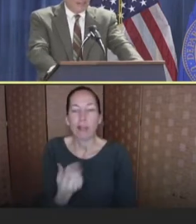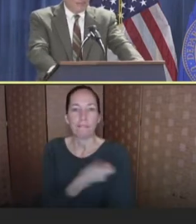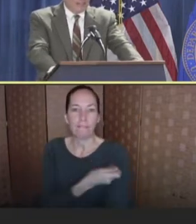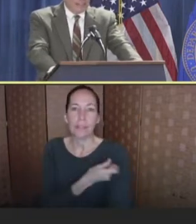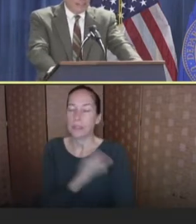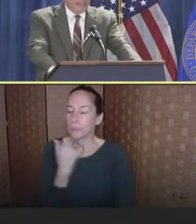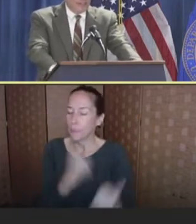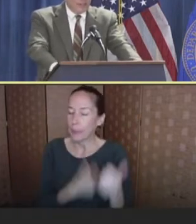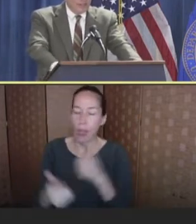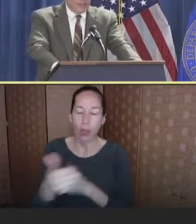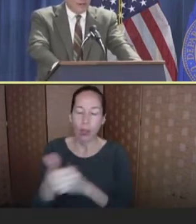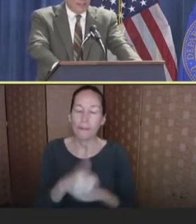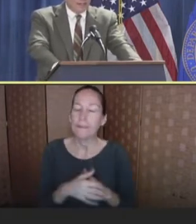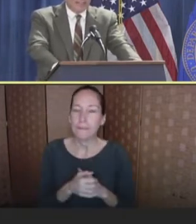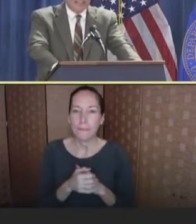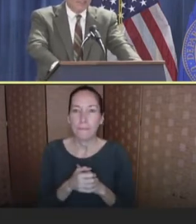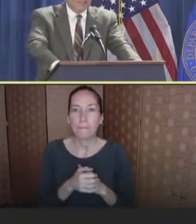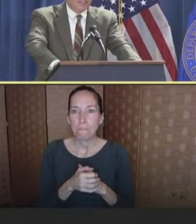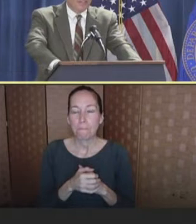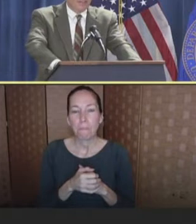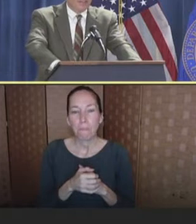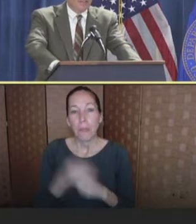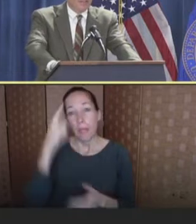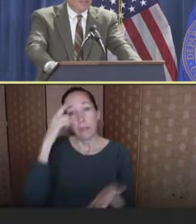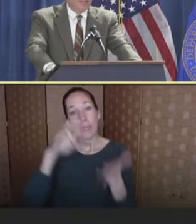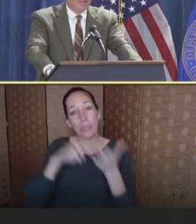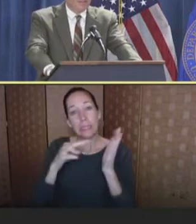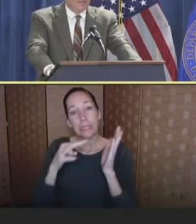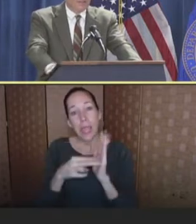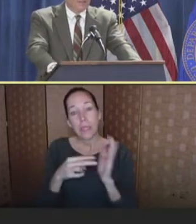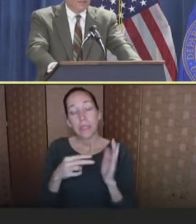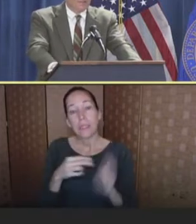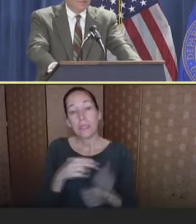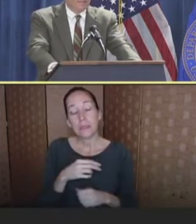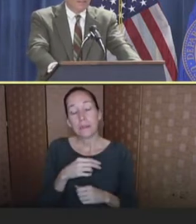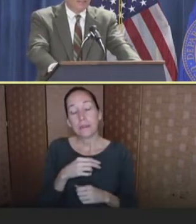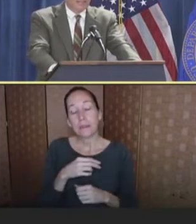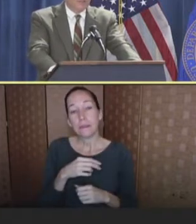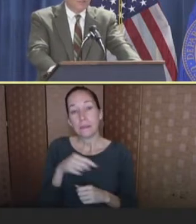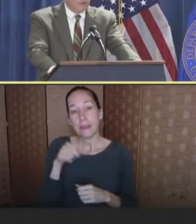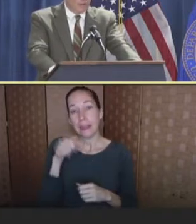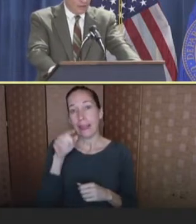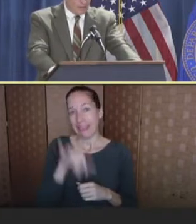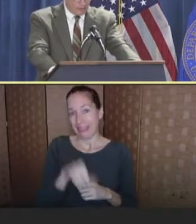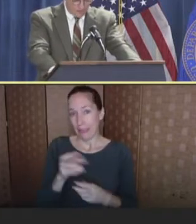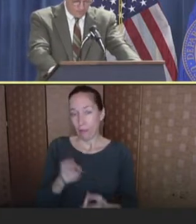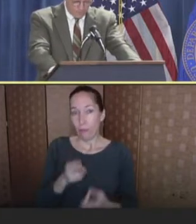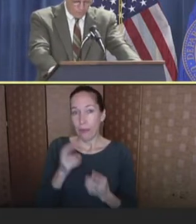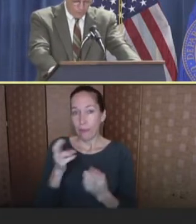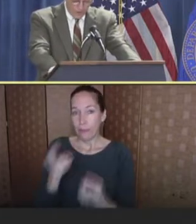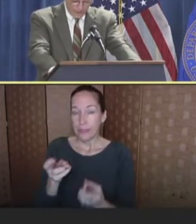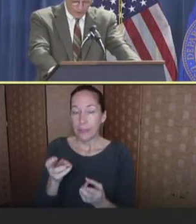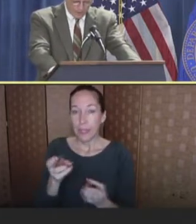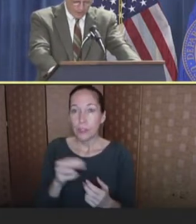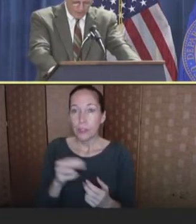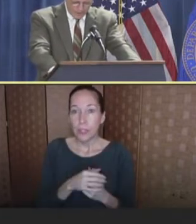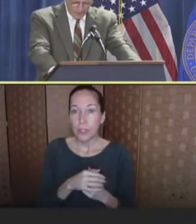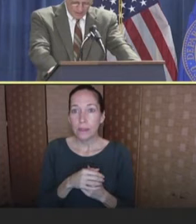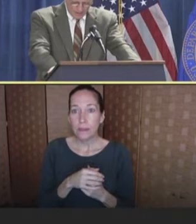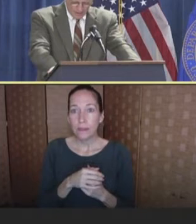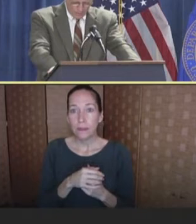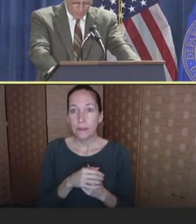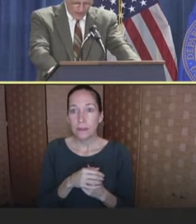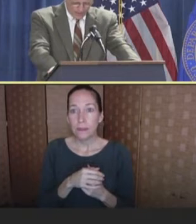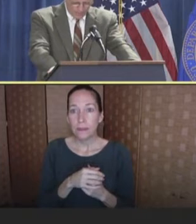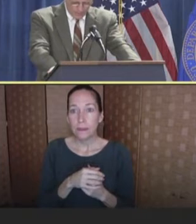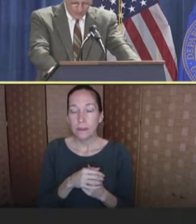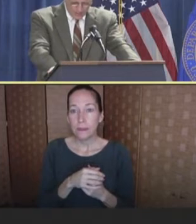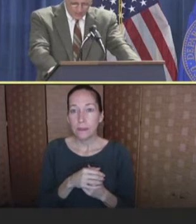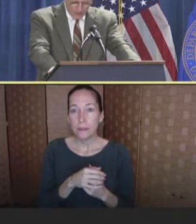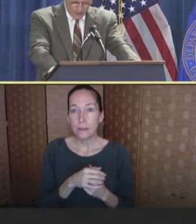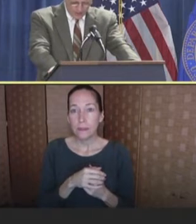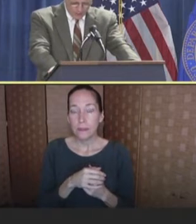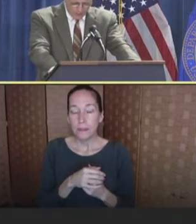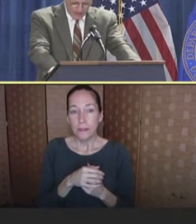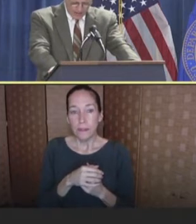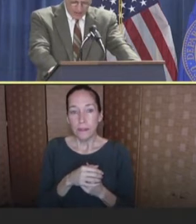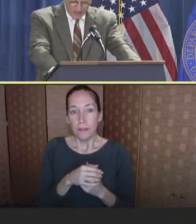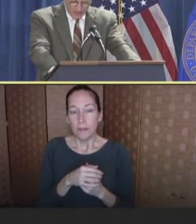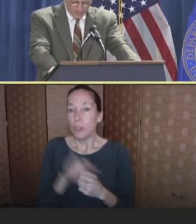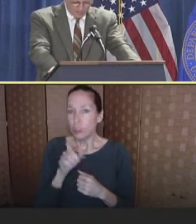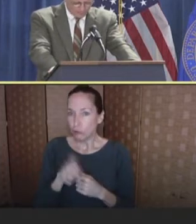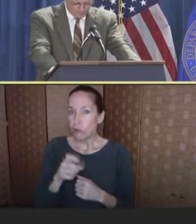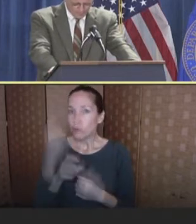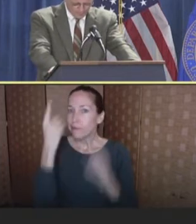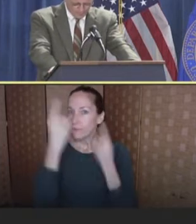It was intended that this recommendation be the place where that could be considered and